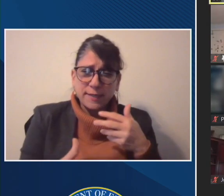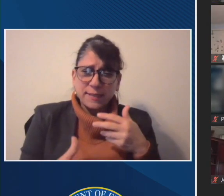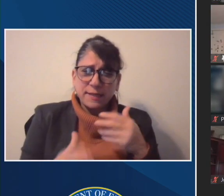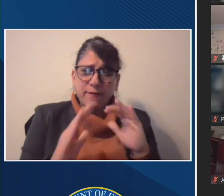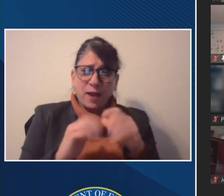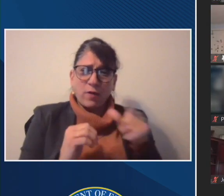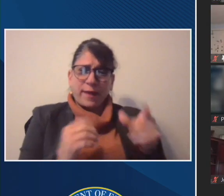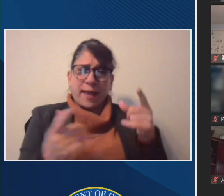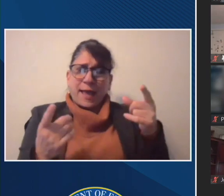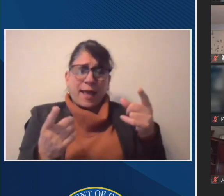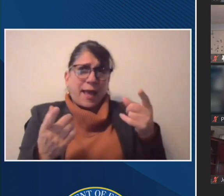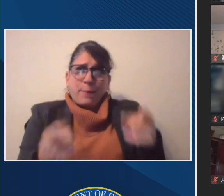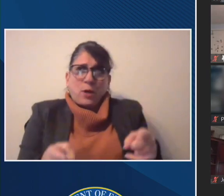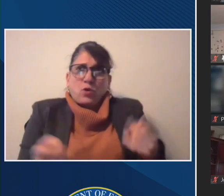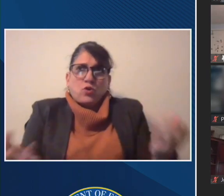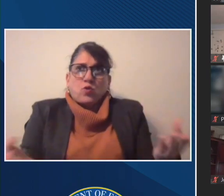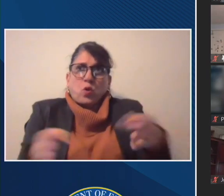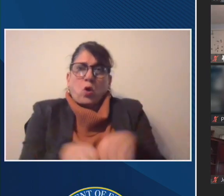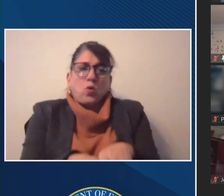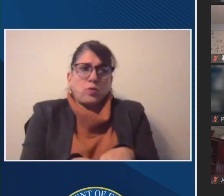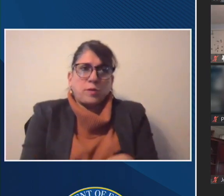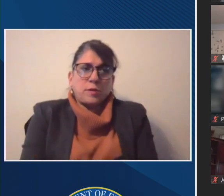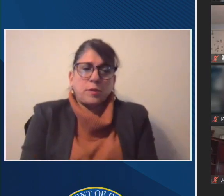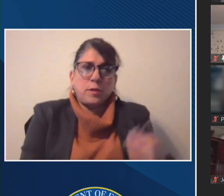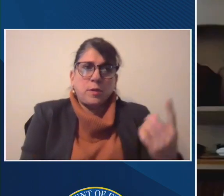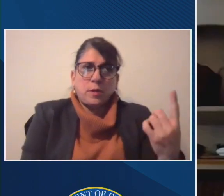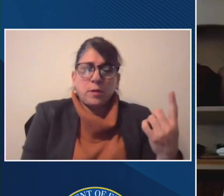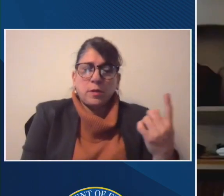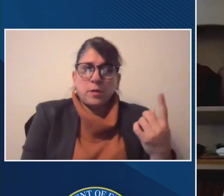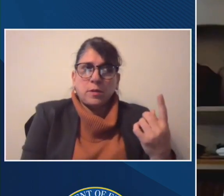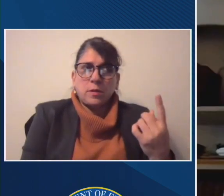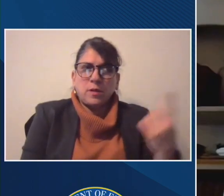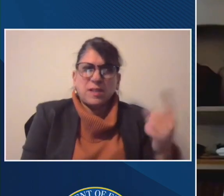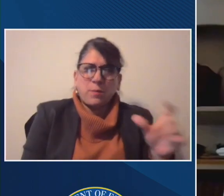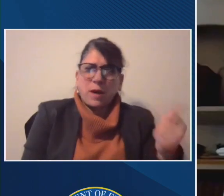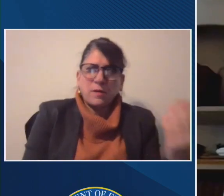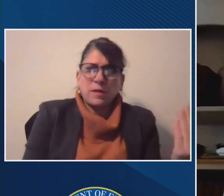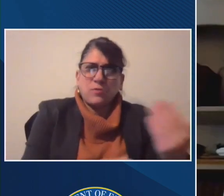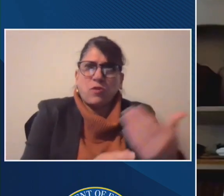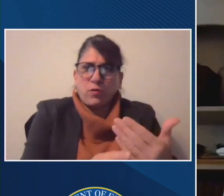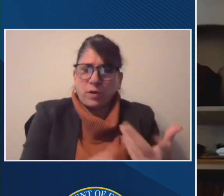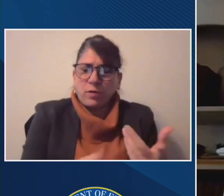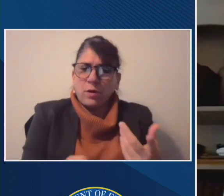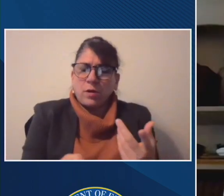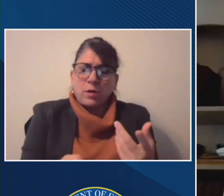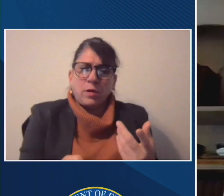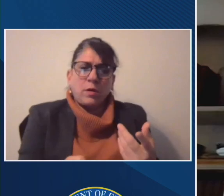Well, it would only be an instance where so if as you see in (3), an institution that